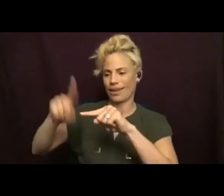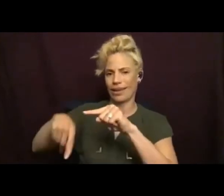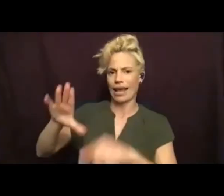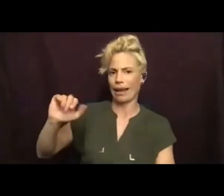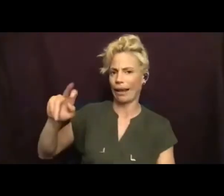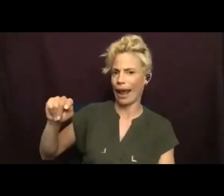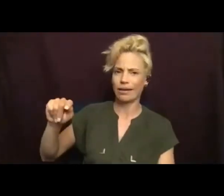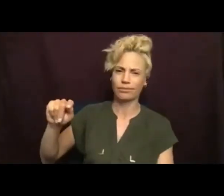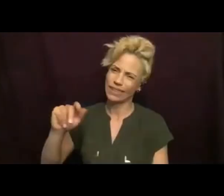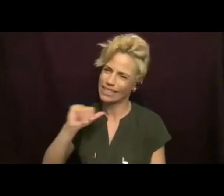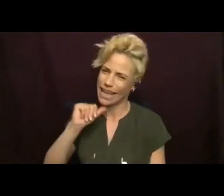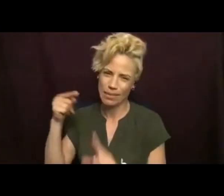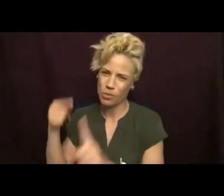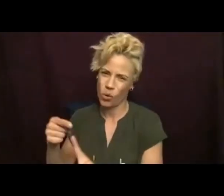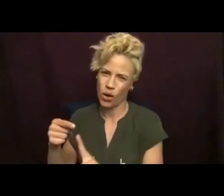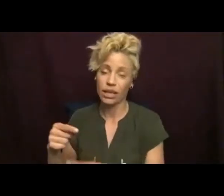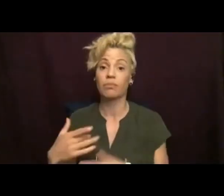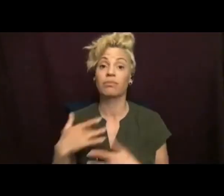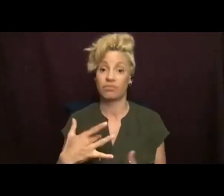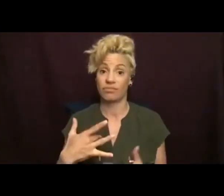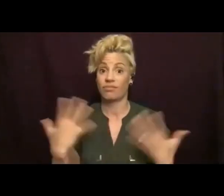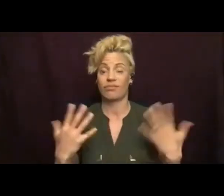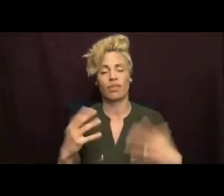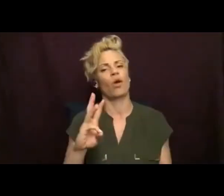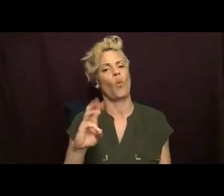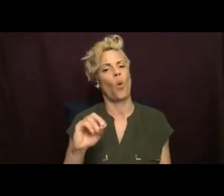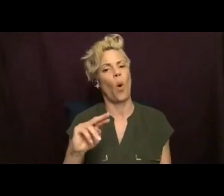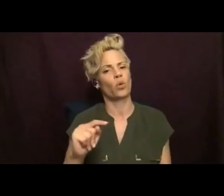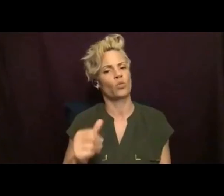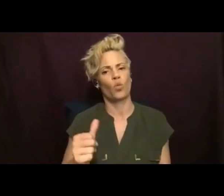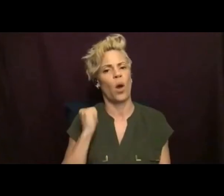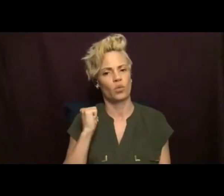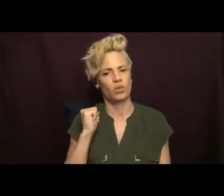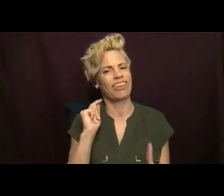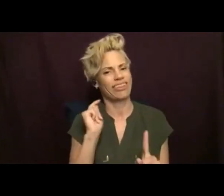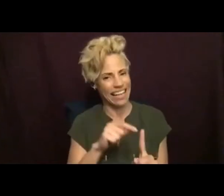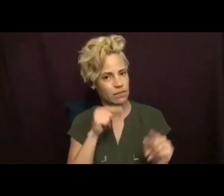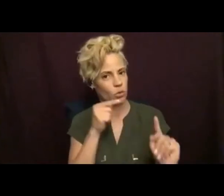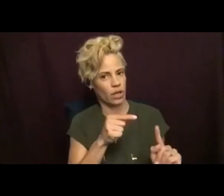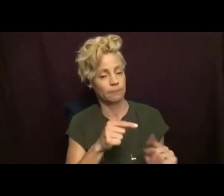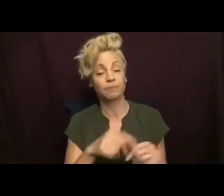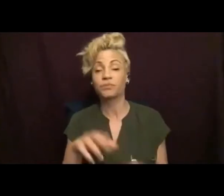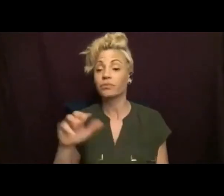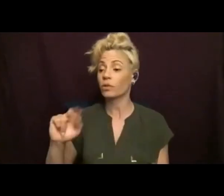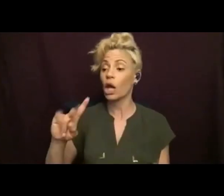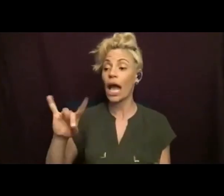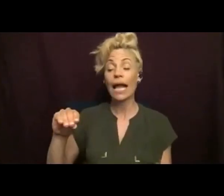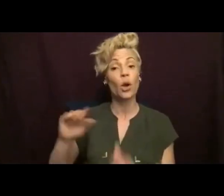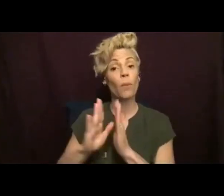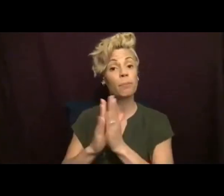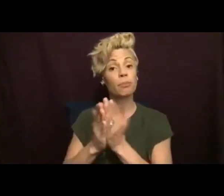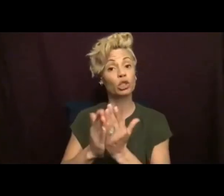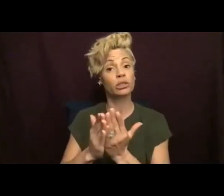And I mean, speaking from my own experience, audio books used to be almost exclusively available